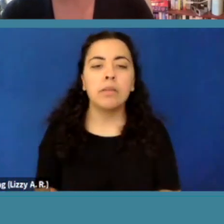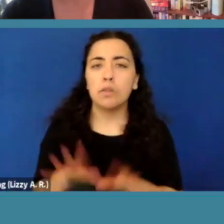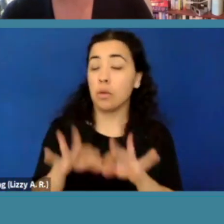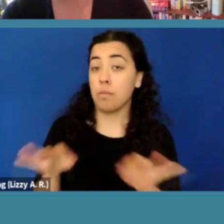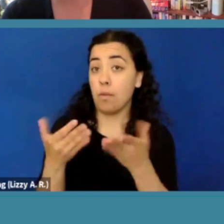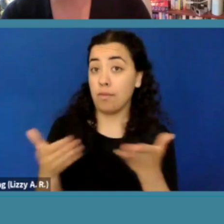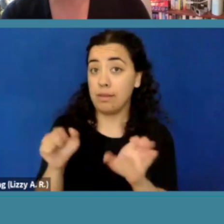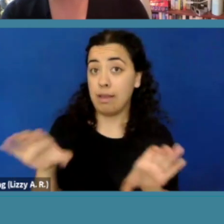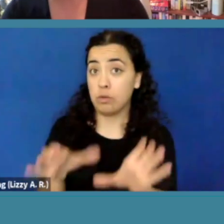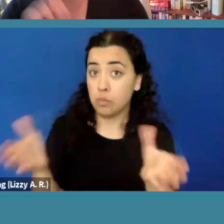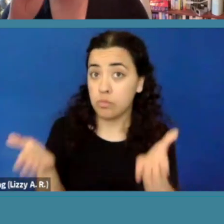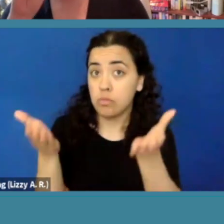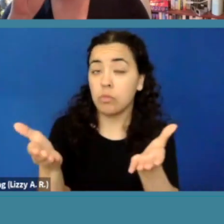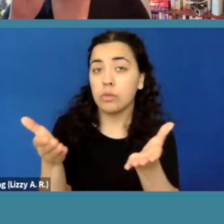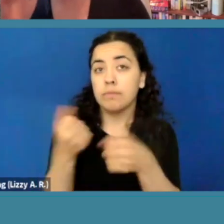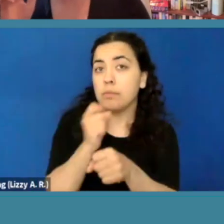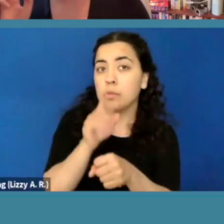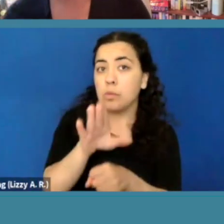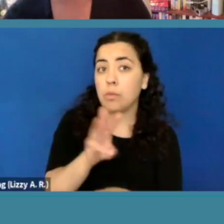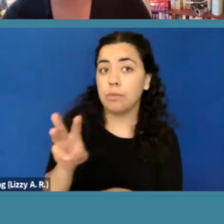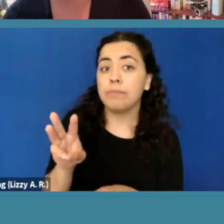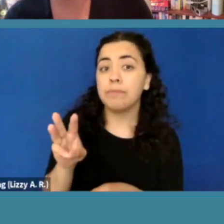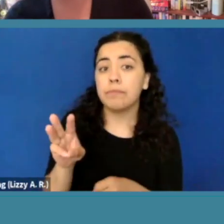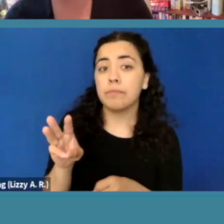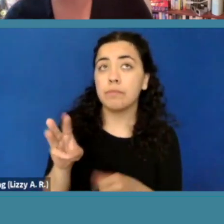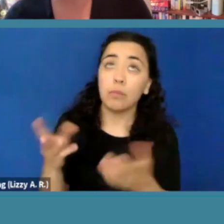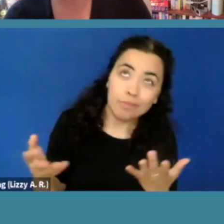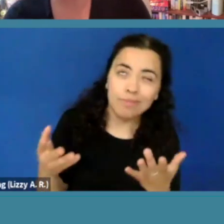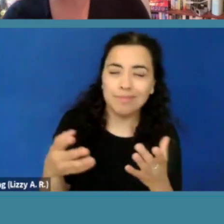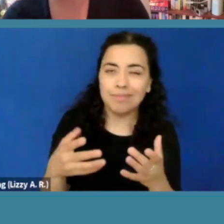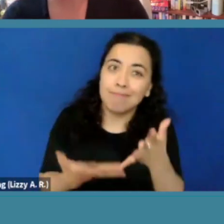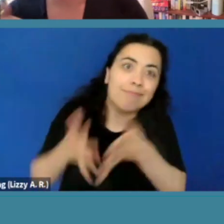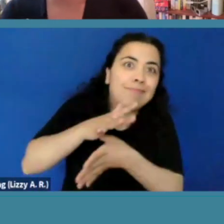to make sure that your website is, first off, just accessible for people.